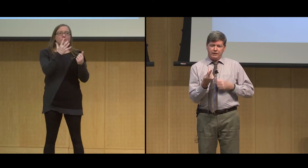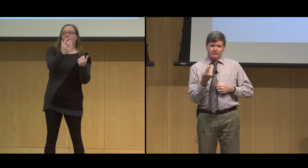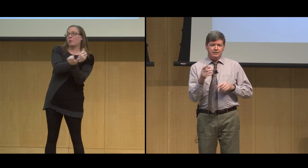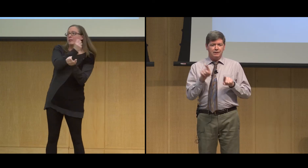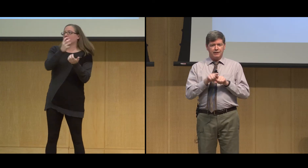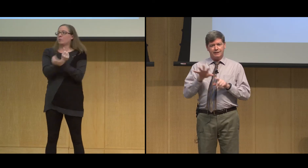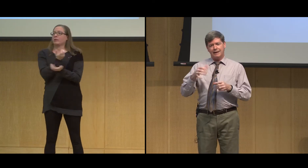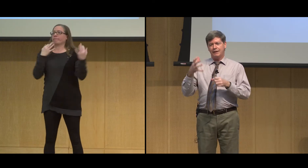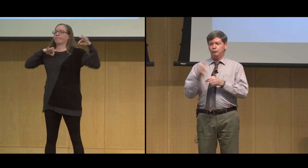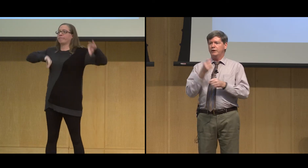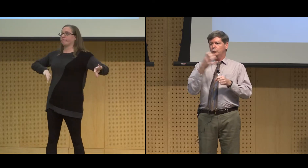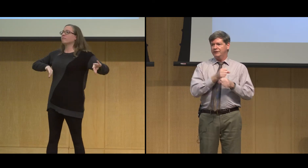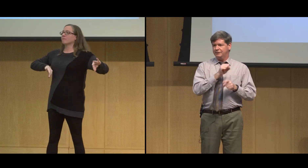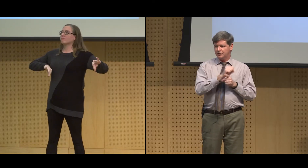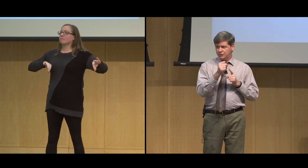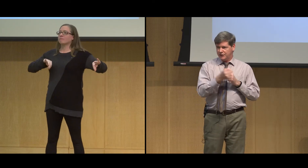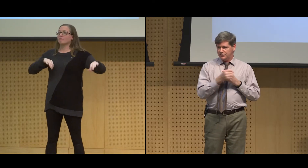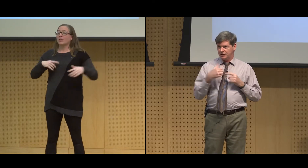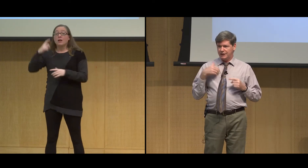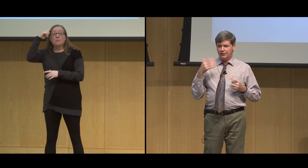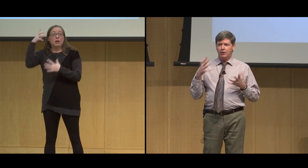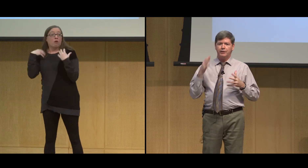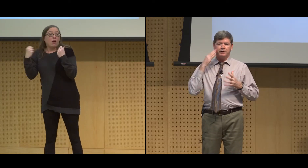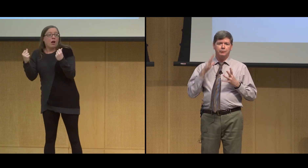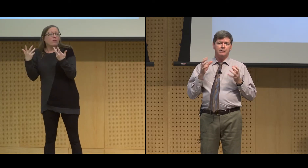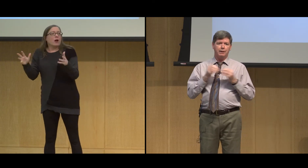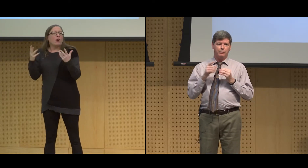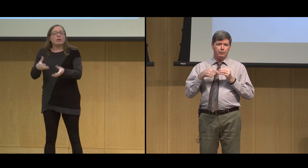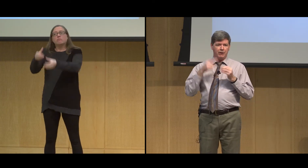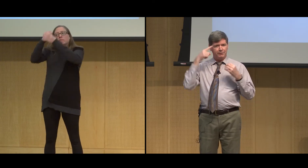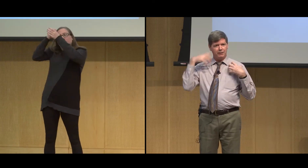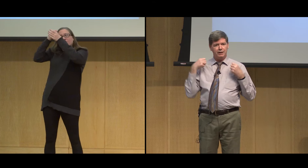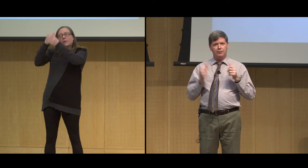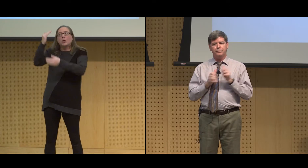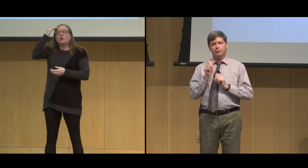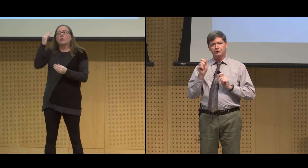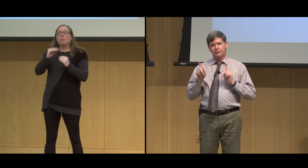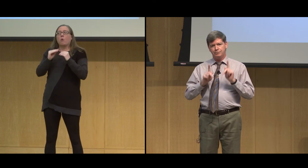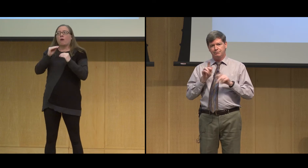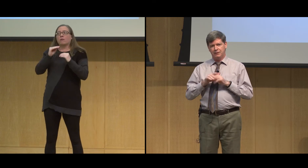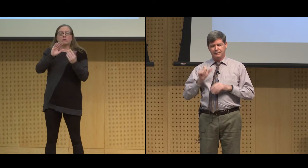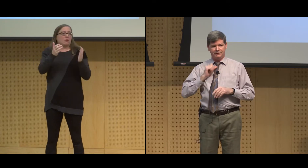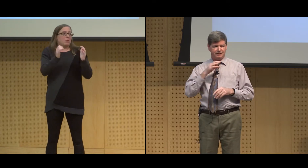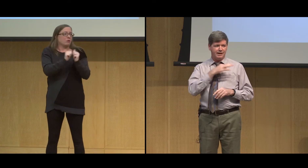like a kind of win-win situation. I already knew a lot more about mental health than most of the people on that staff.